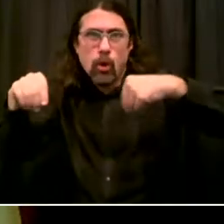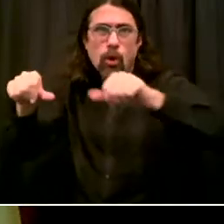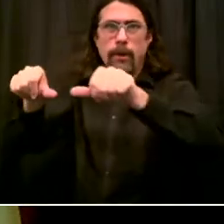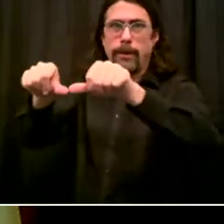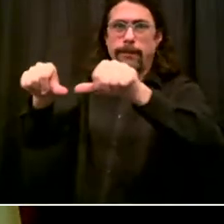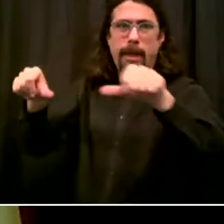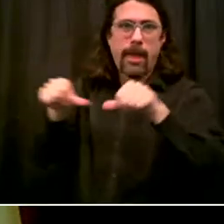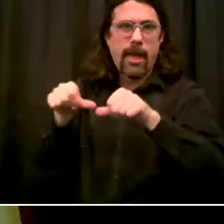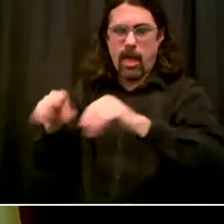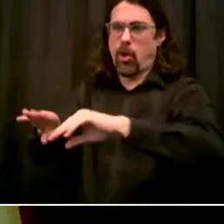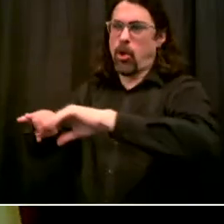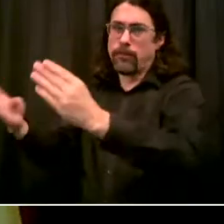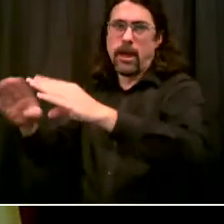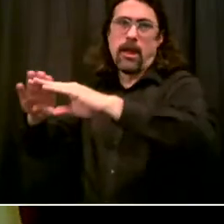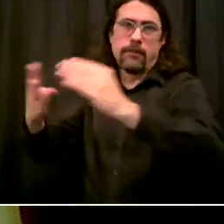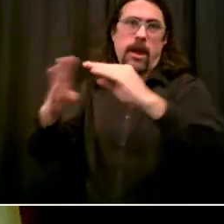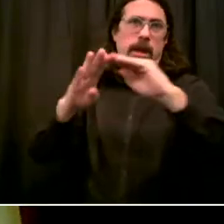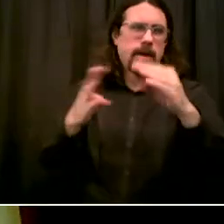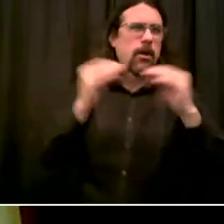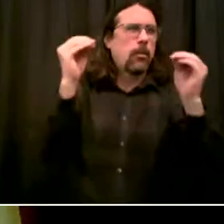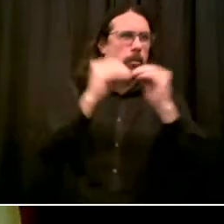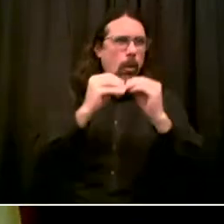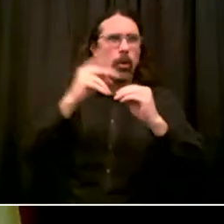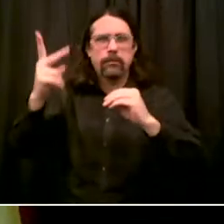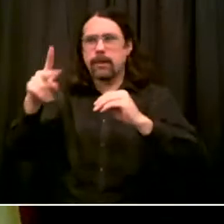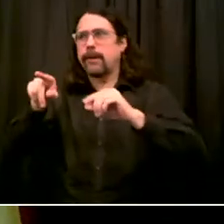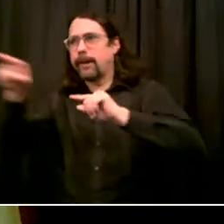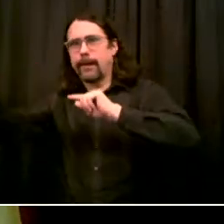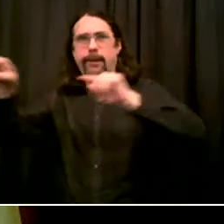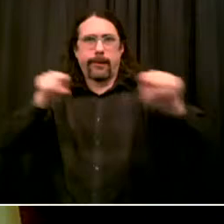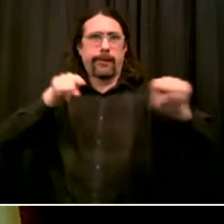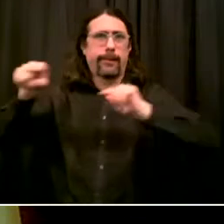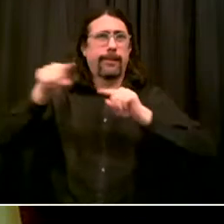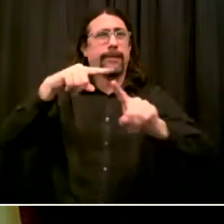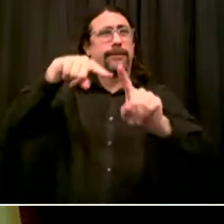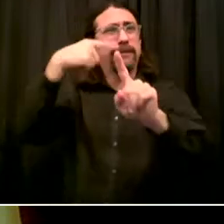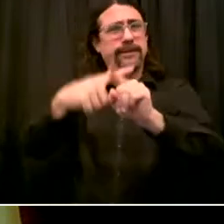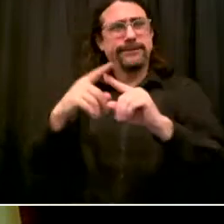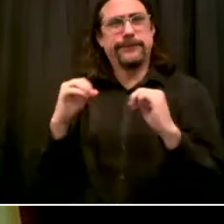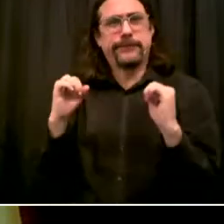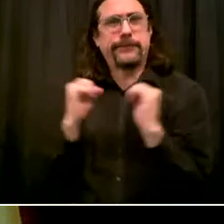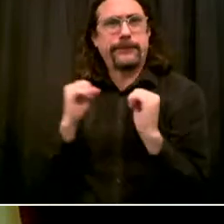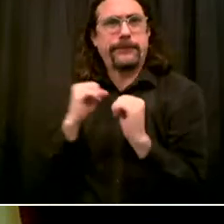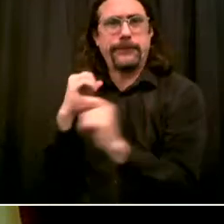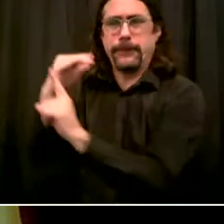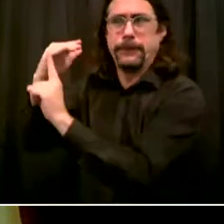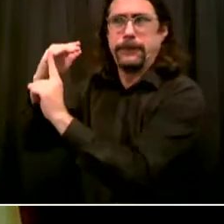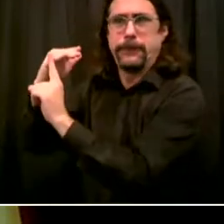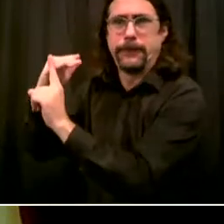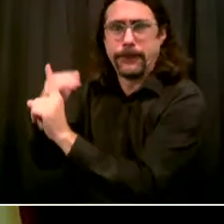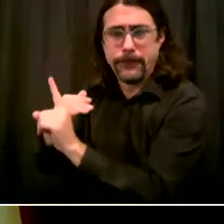OTHER PARTS OF THE WORLD. AS THE WEATHER GETS COLDER, PEOPLE MOVE INDOORS AND INDOORS